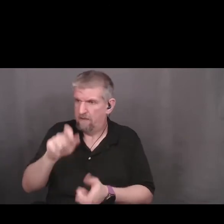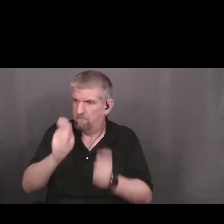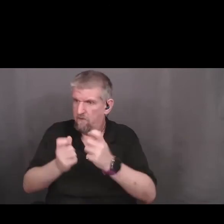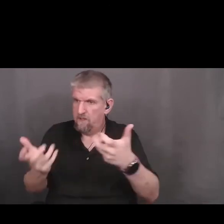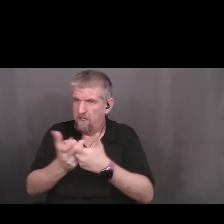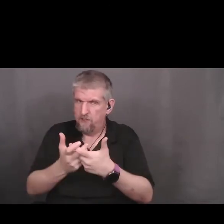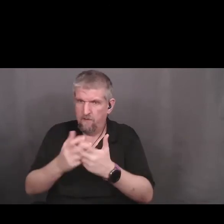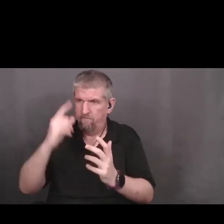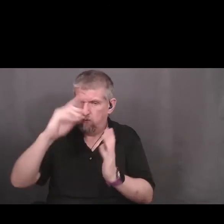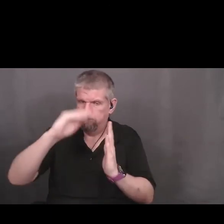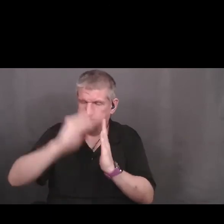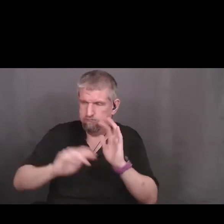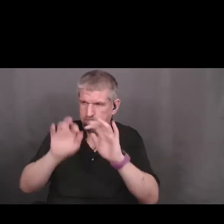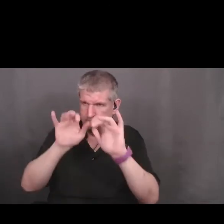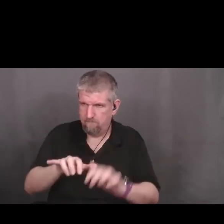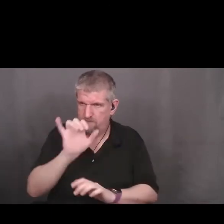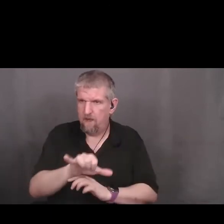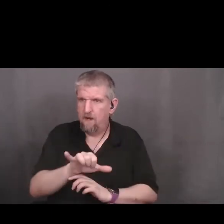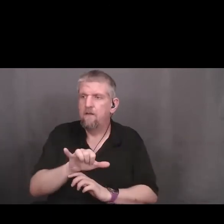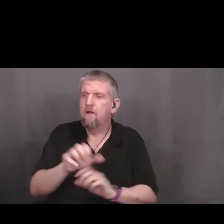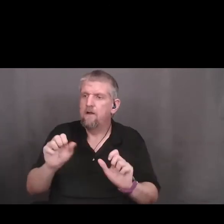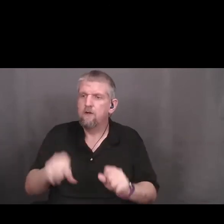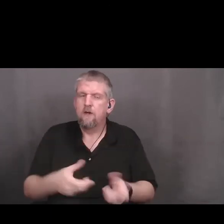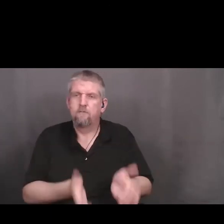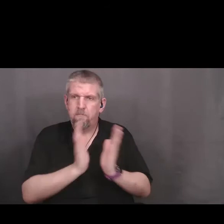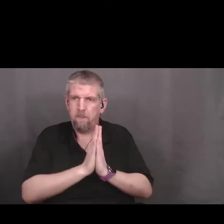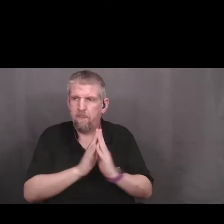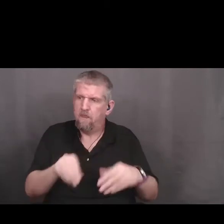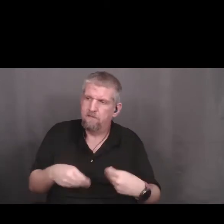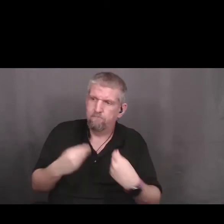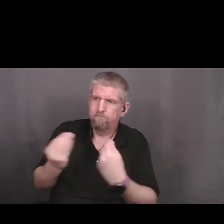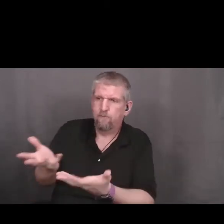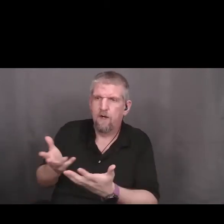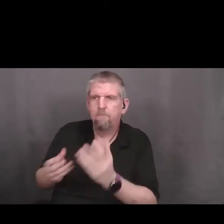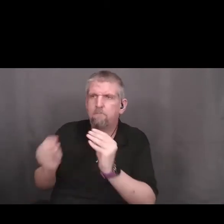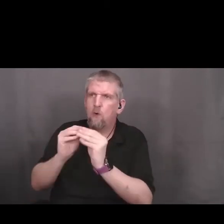then of course they can provide a more accessible application for you.